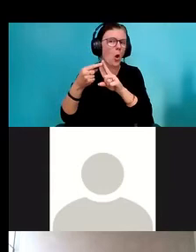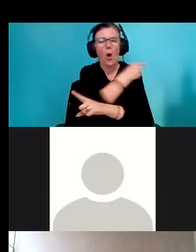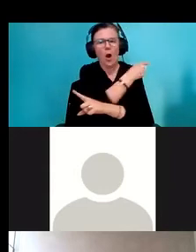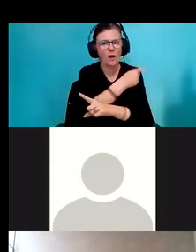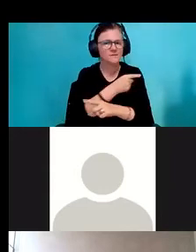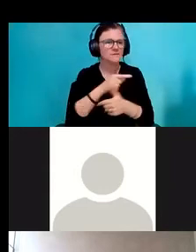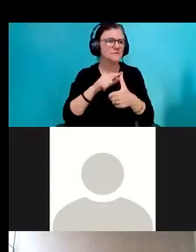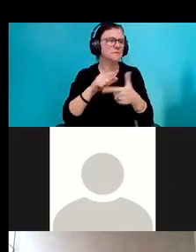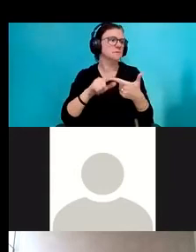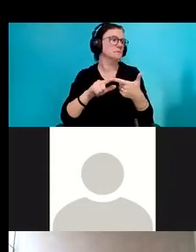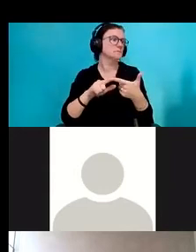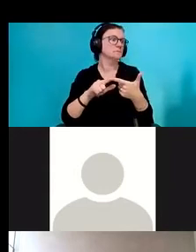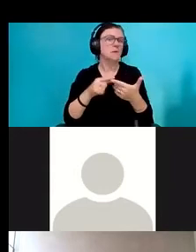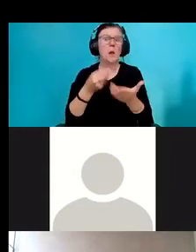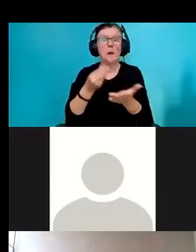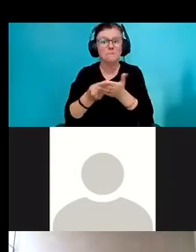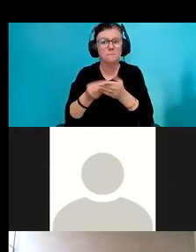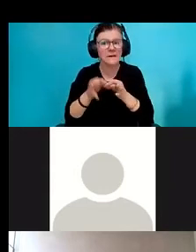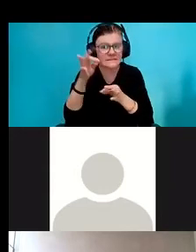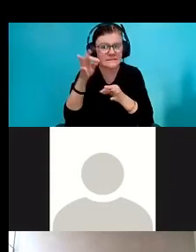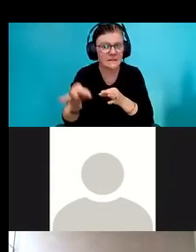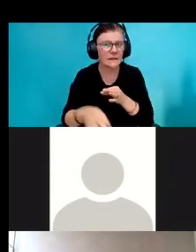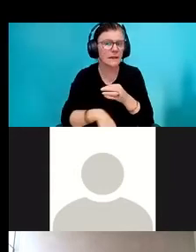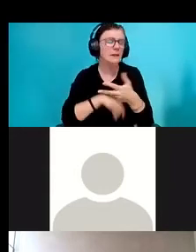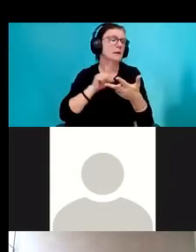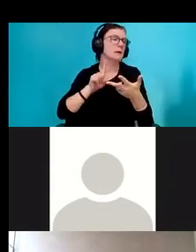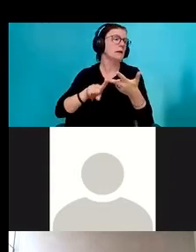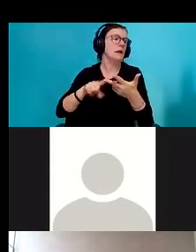whether that's because of not receiving your budget,